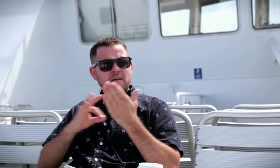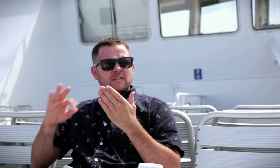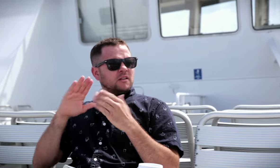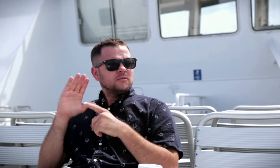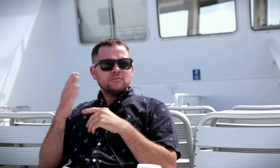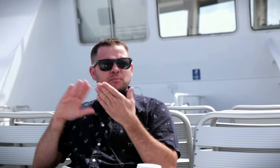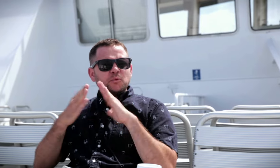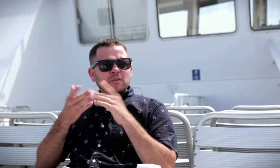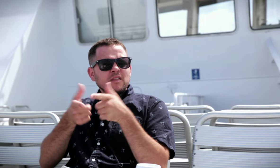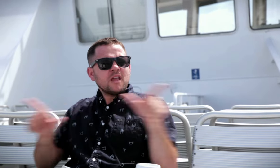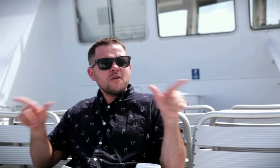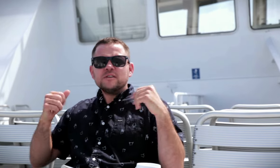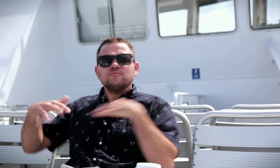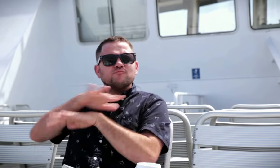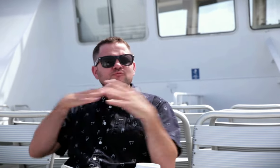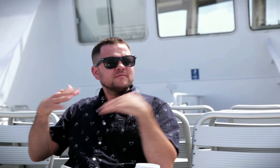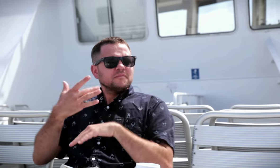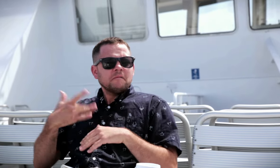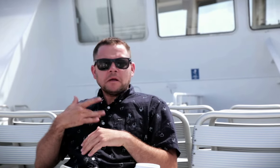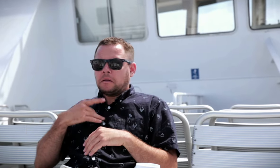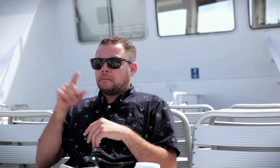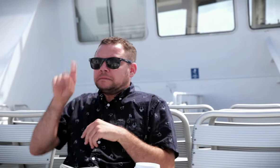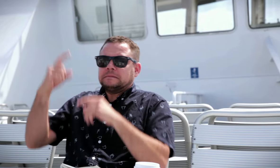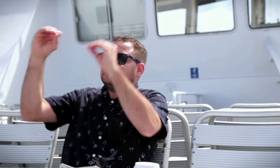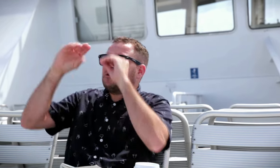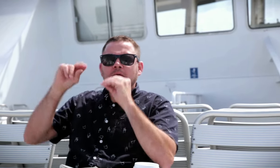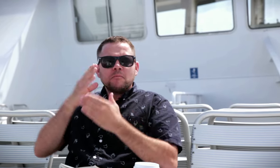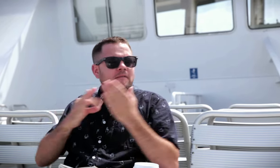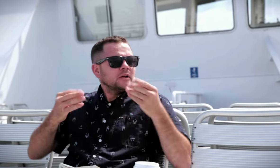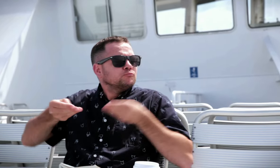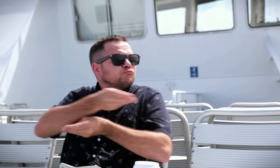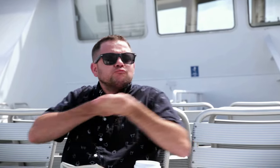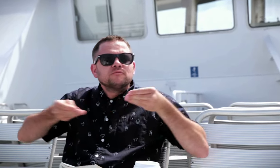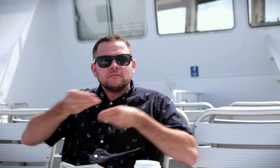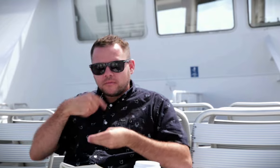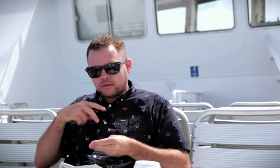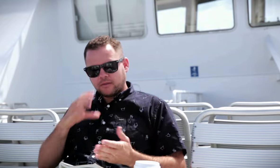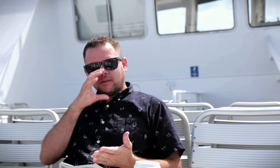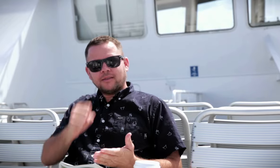It was part of their community, their language. It was not taught in school, but it was part of the everyday interaction of the island.